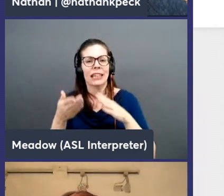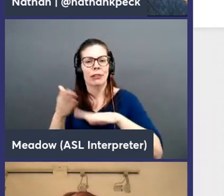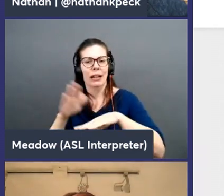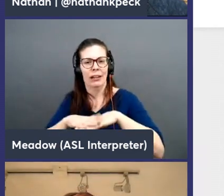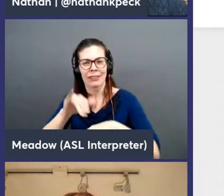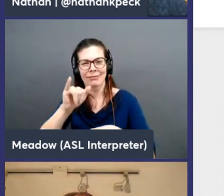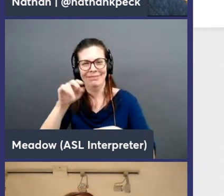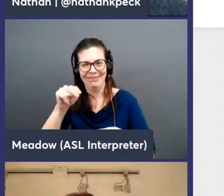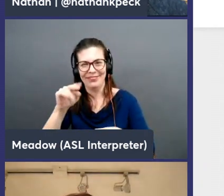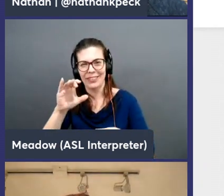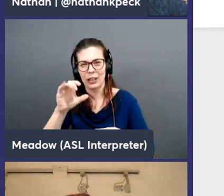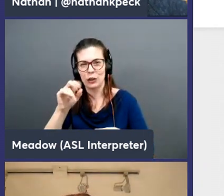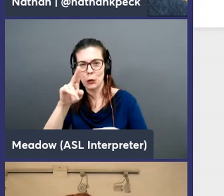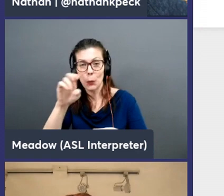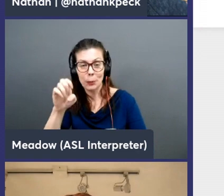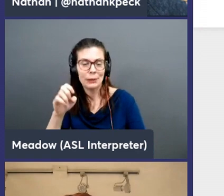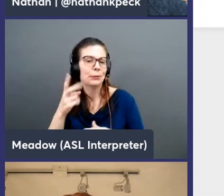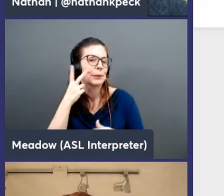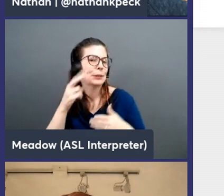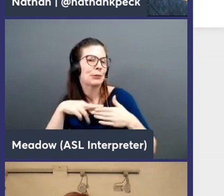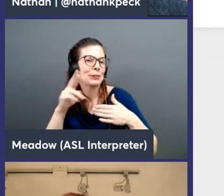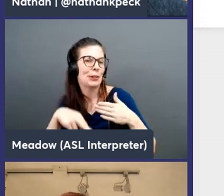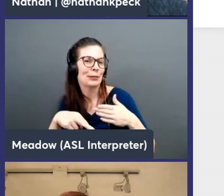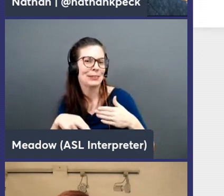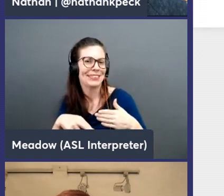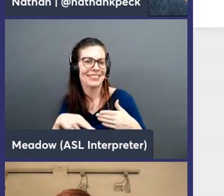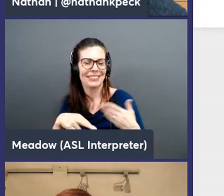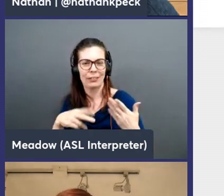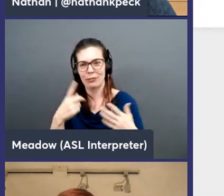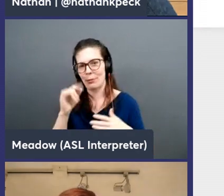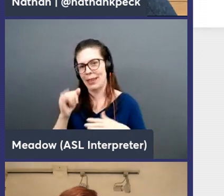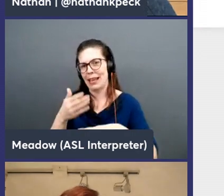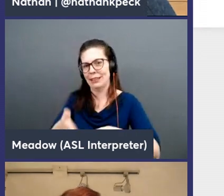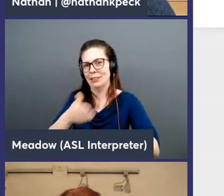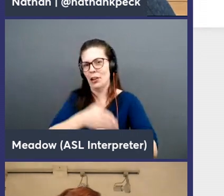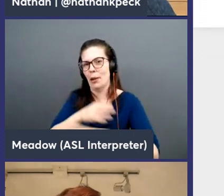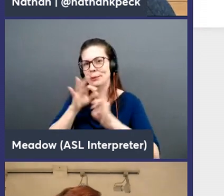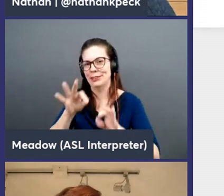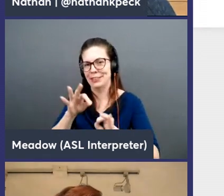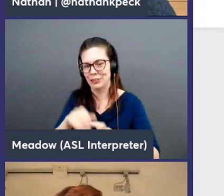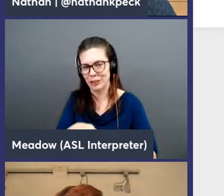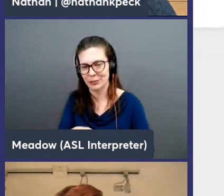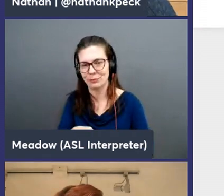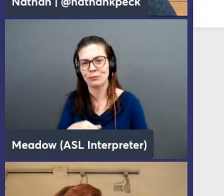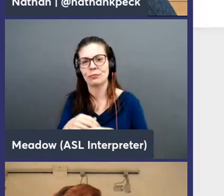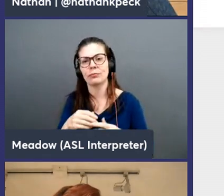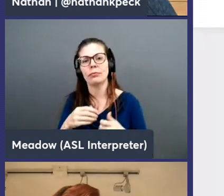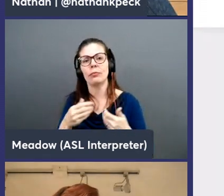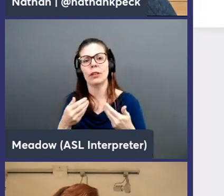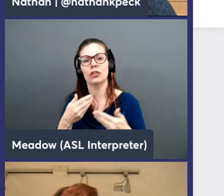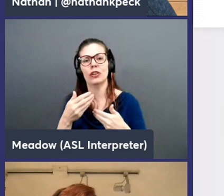and we can see the results of the optimization, over the iterations in this one as well.